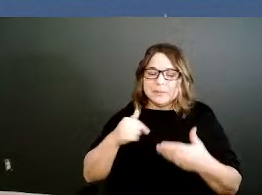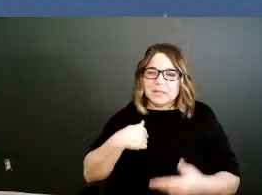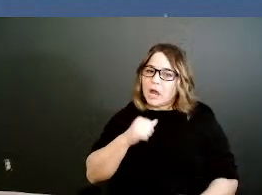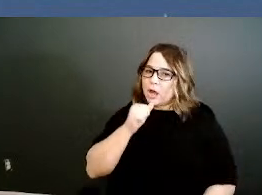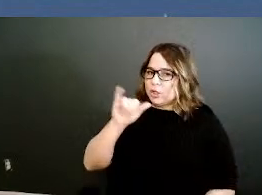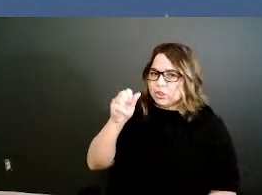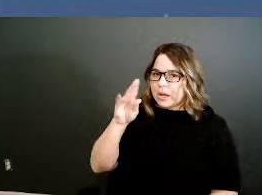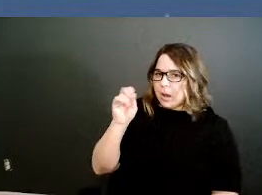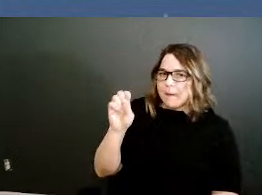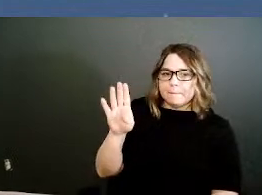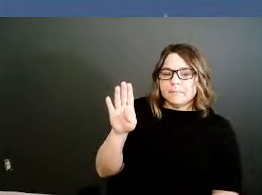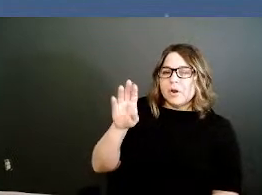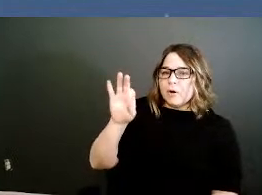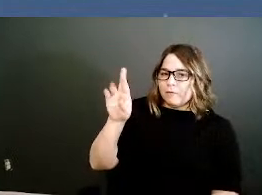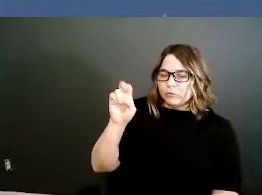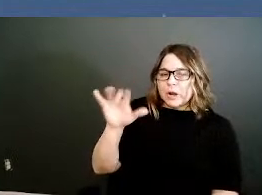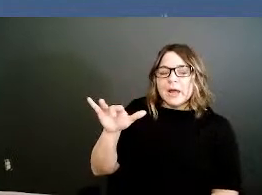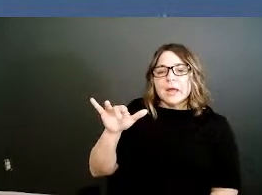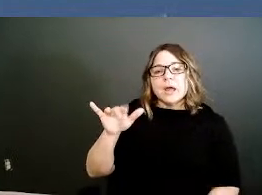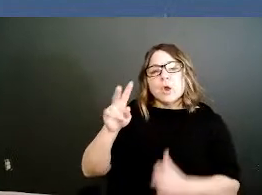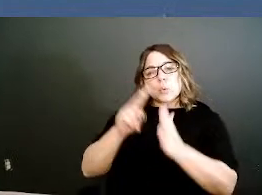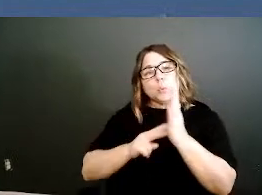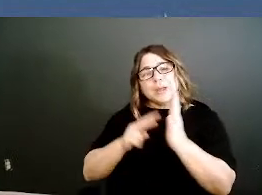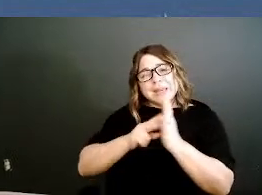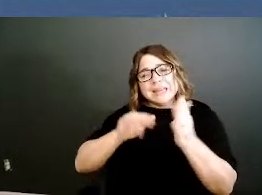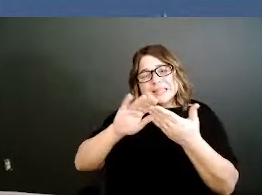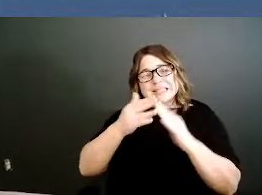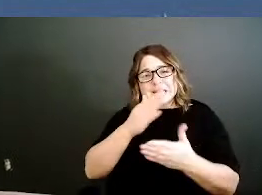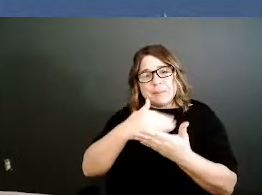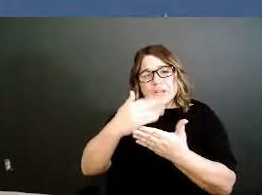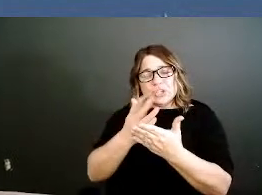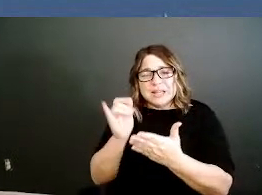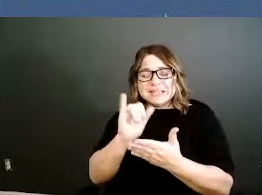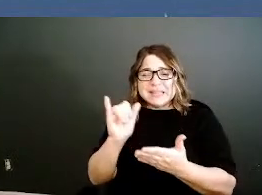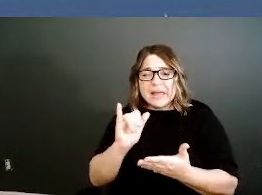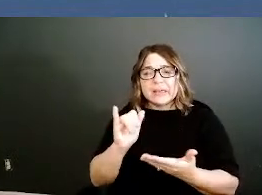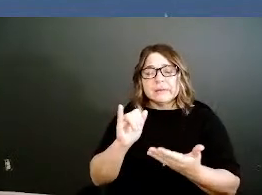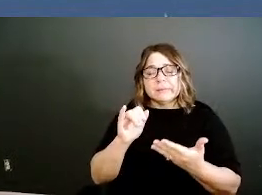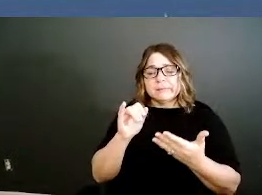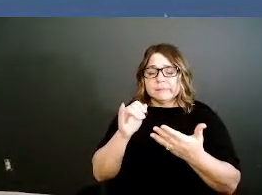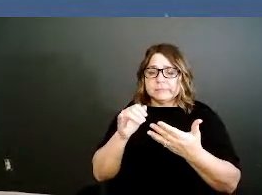44% OF VOTERS SAID A NEW APPROACH TO PUBLIC SAFETY IS WHAT'S NEEDED.